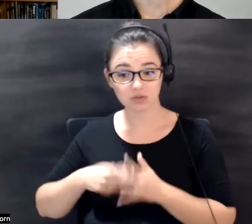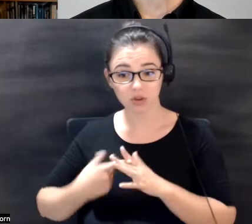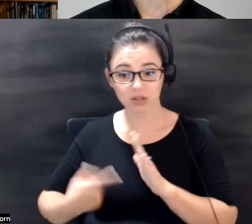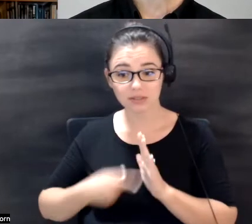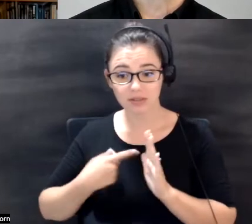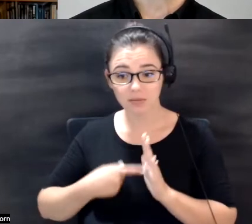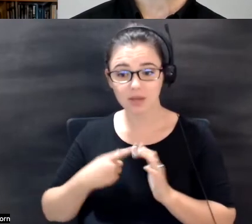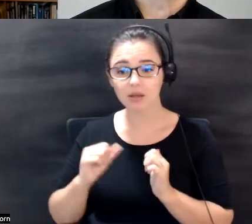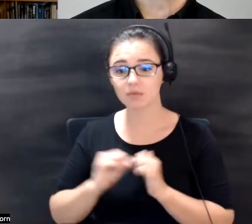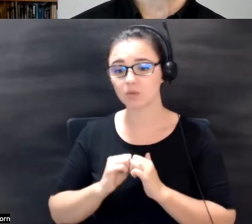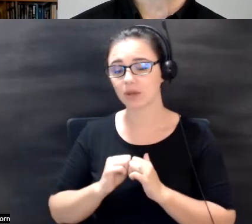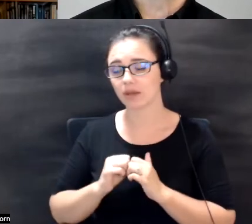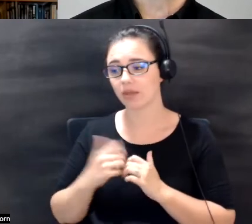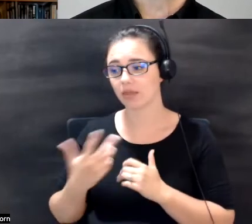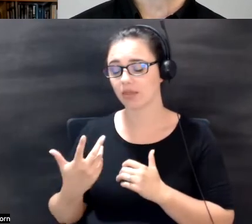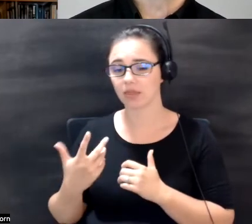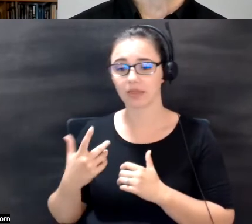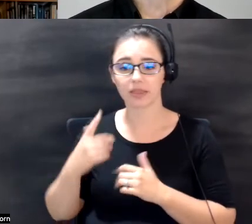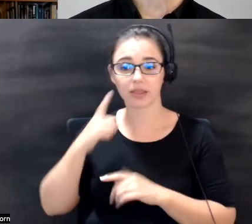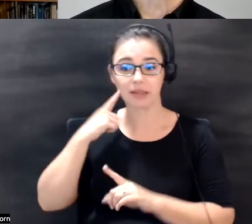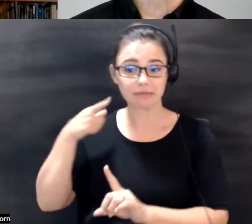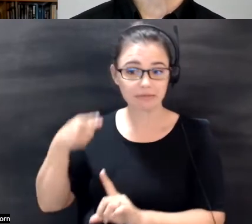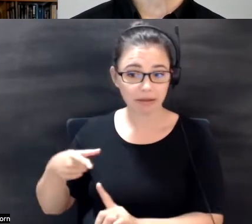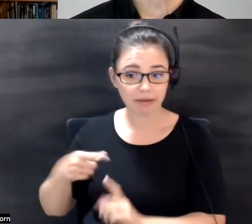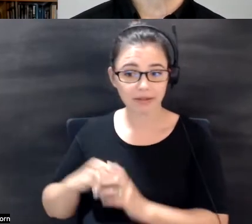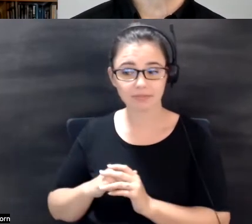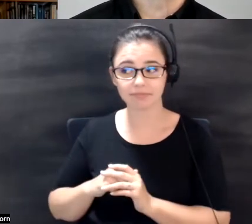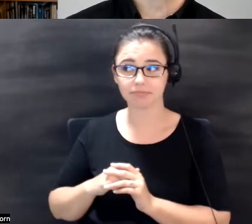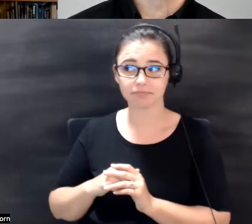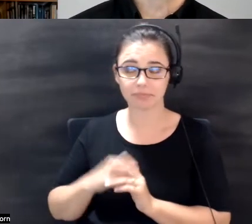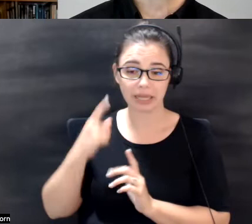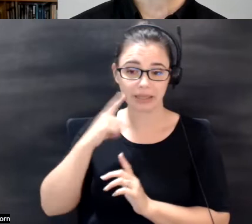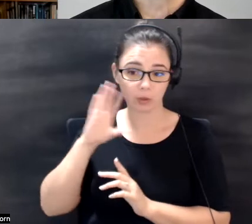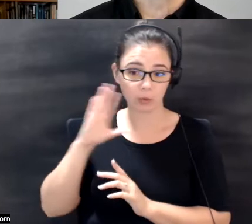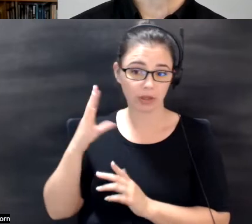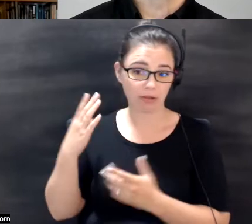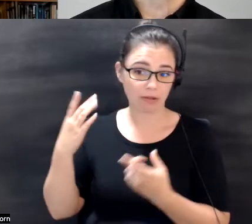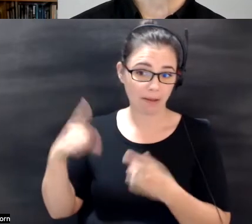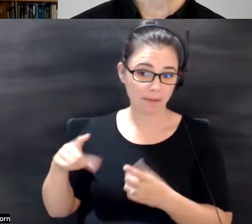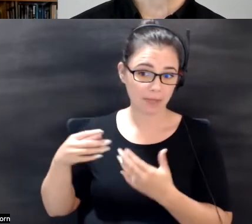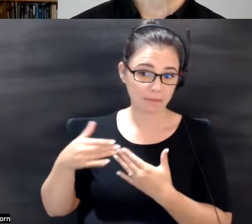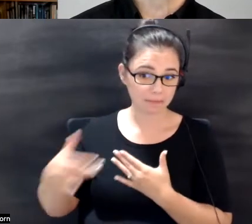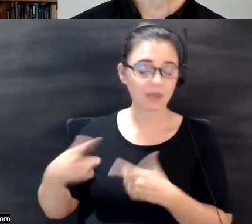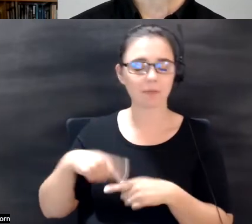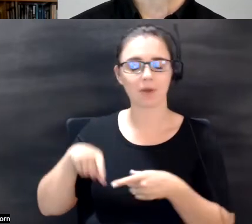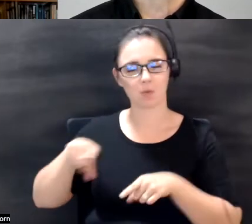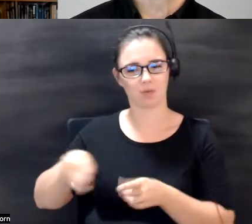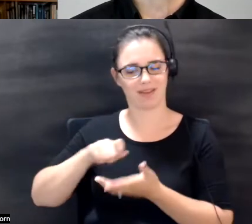with an intent of what you think you're doing, but but you are discovering while